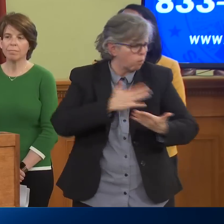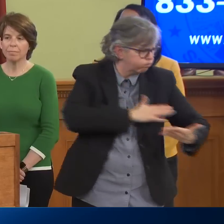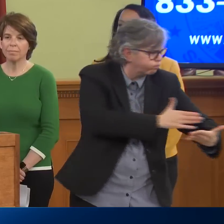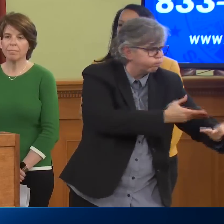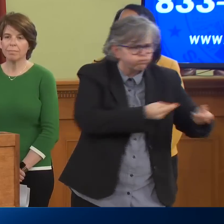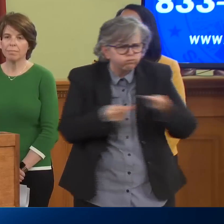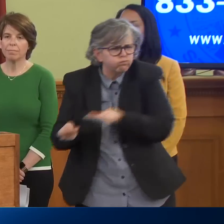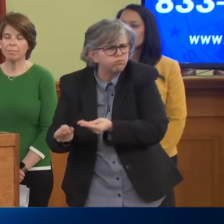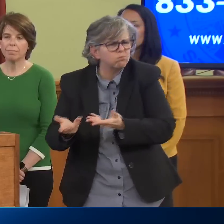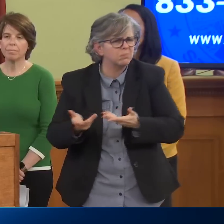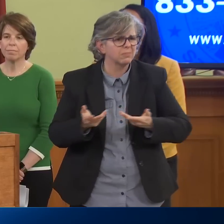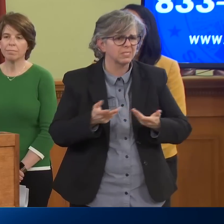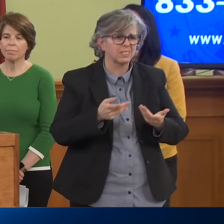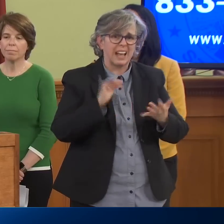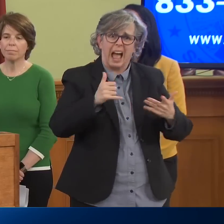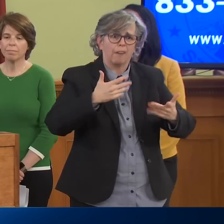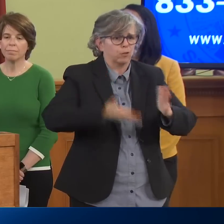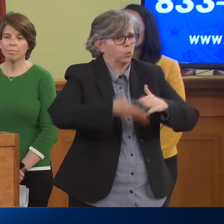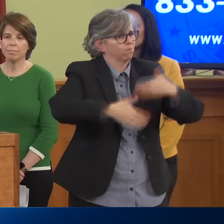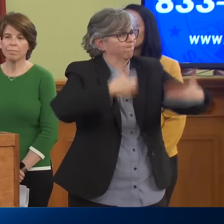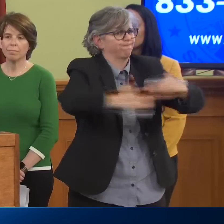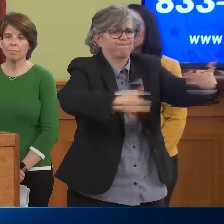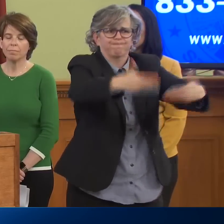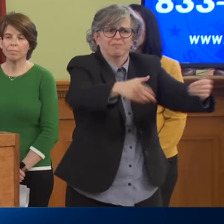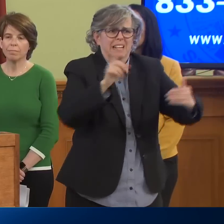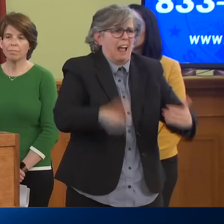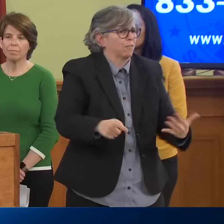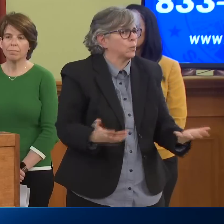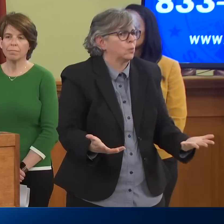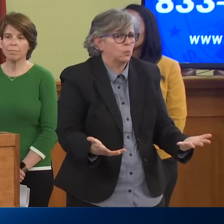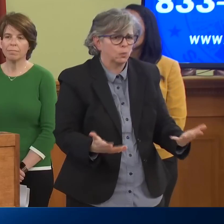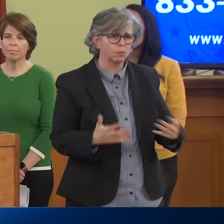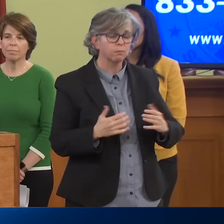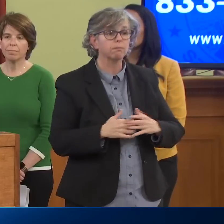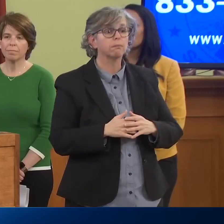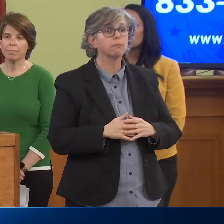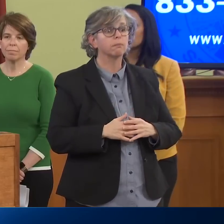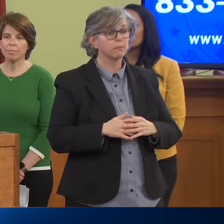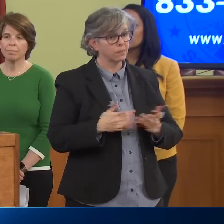IF YOU HAVE A NEIGHBOR ISOLATING HERSELF OR HIMSELF, AND MAYBE THEY ARE ELDERLY, IF THERE ARE WAYS TO REACH OUT TO THEM,